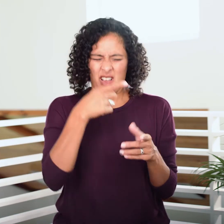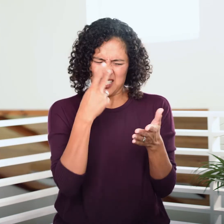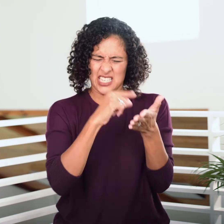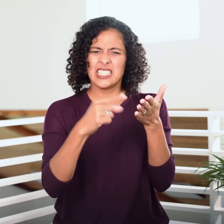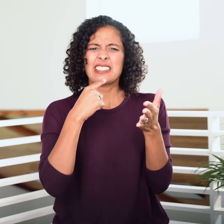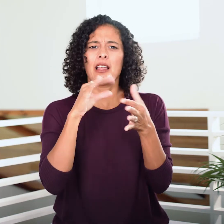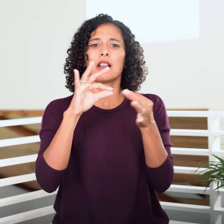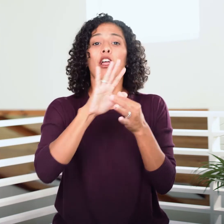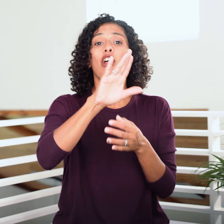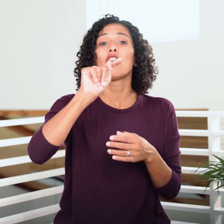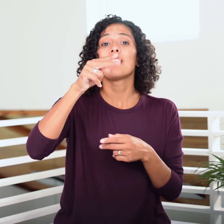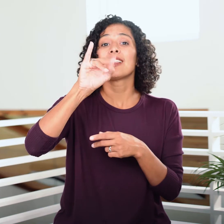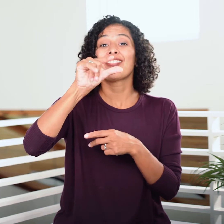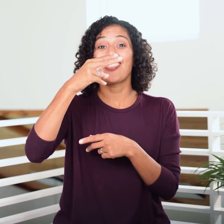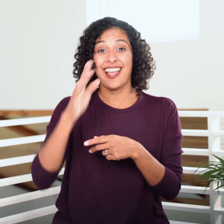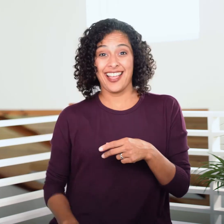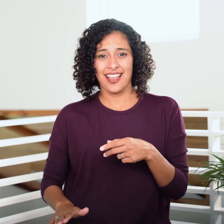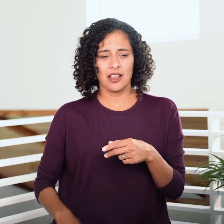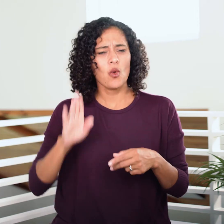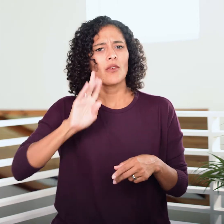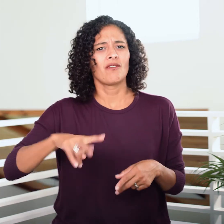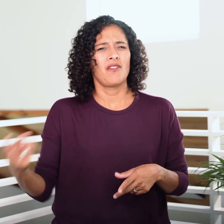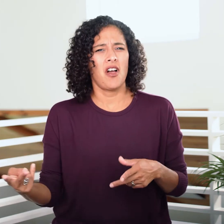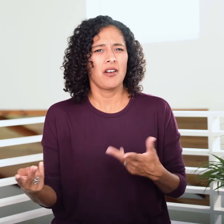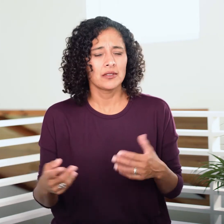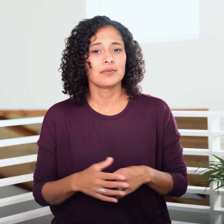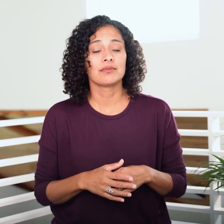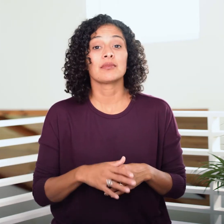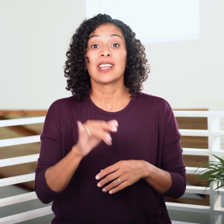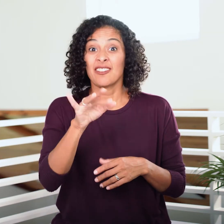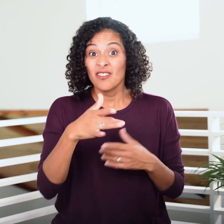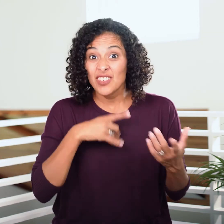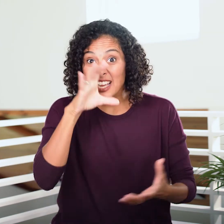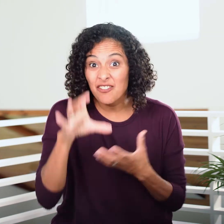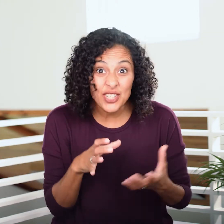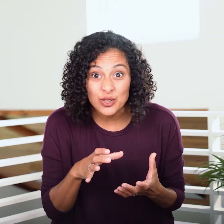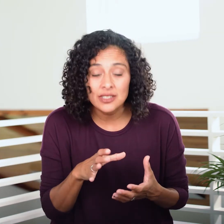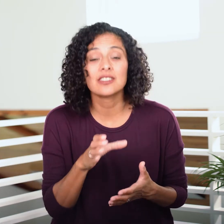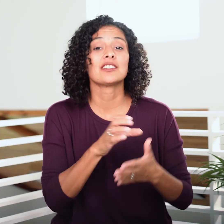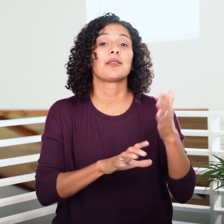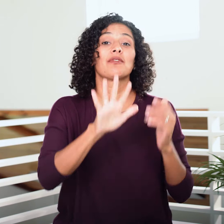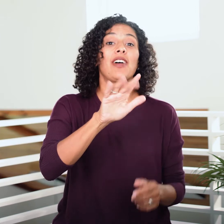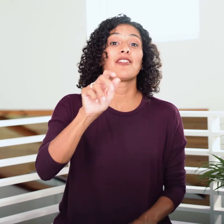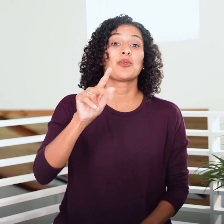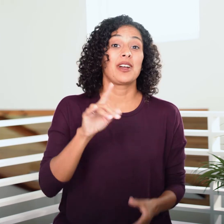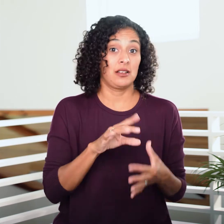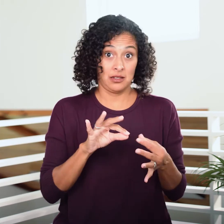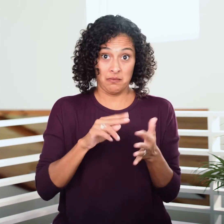because of the phrase “her thigh shall fall away”. And in case there’s any confusion, 5:31